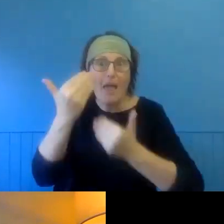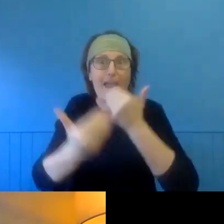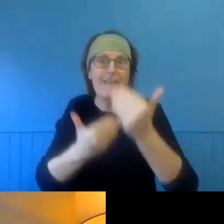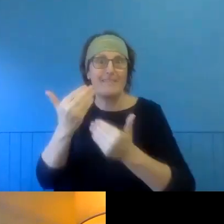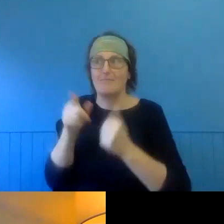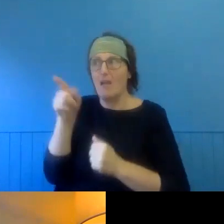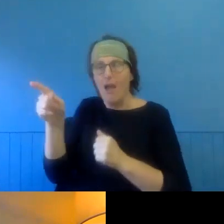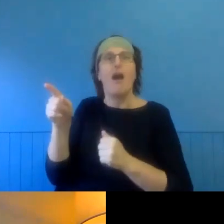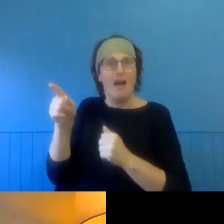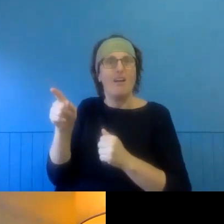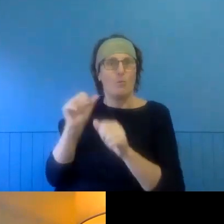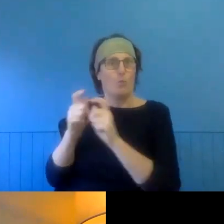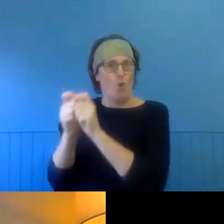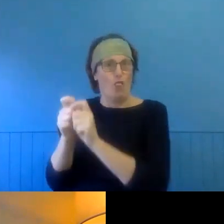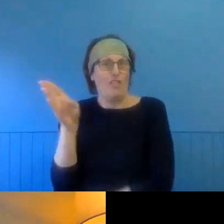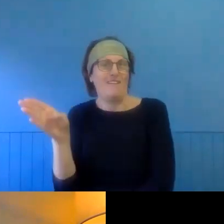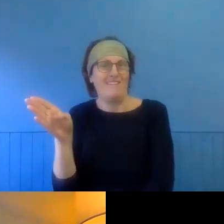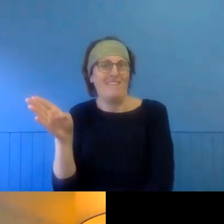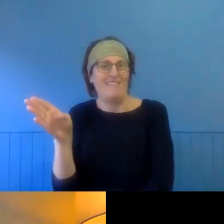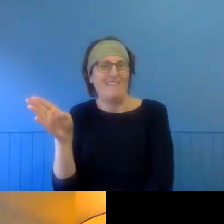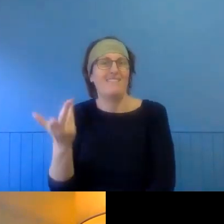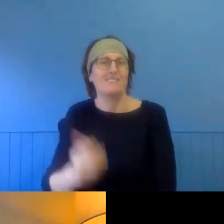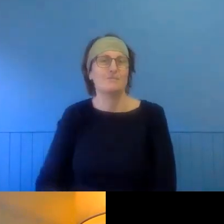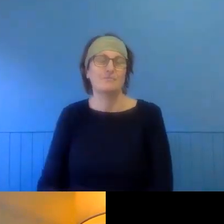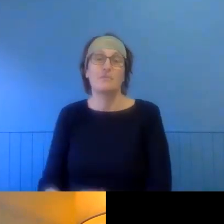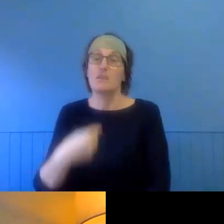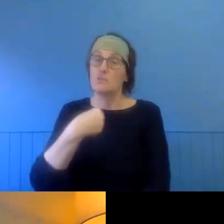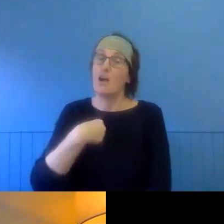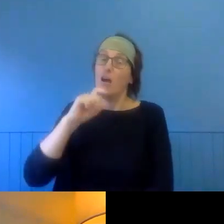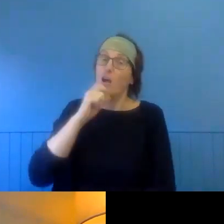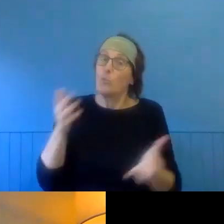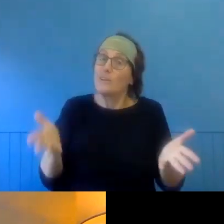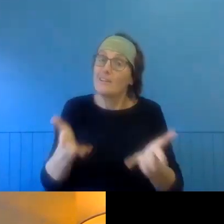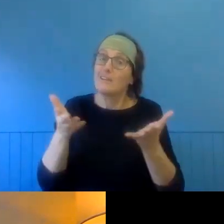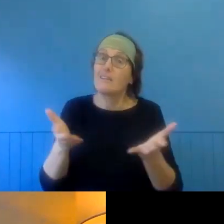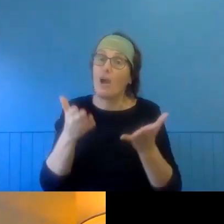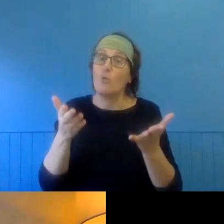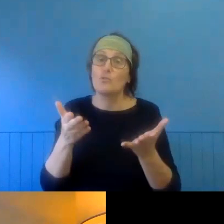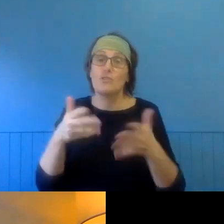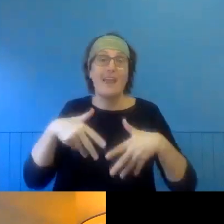those protocols. So I would encourage people in education to